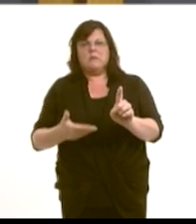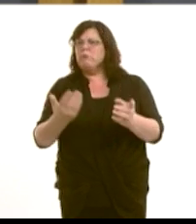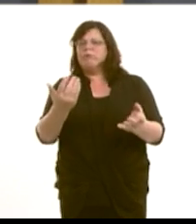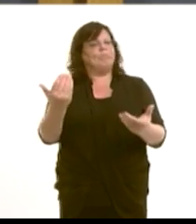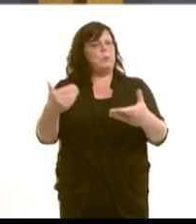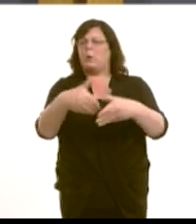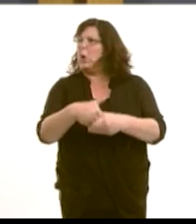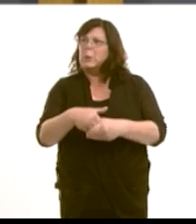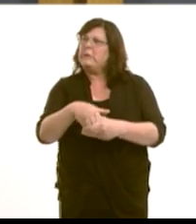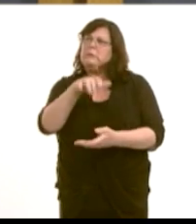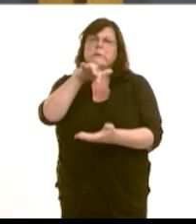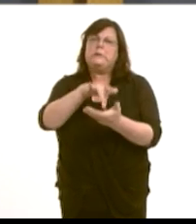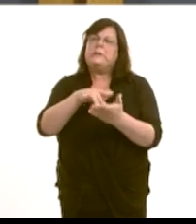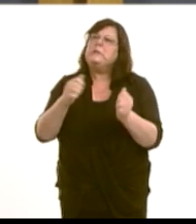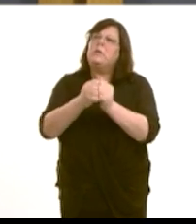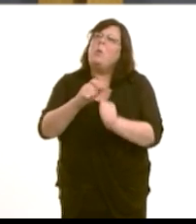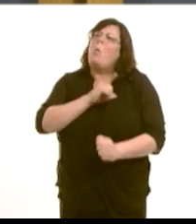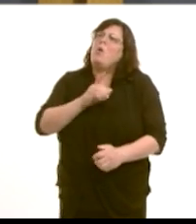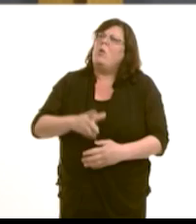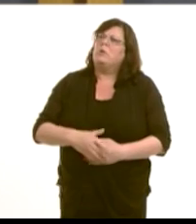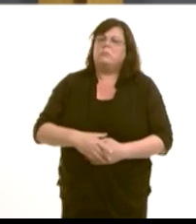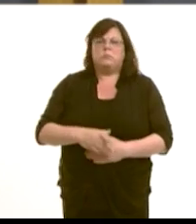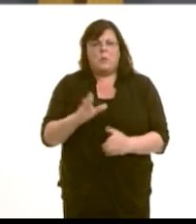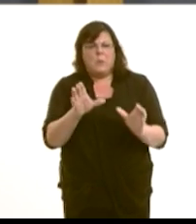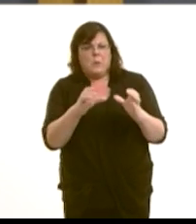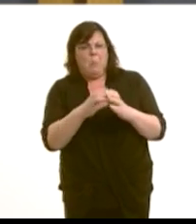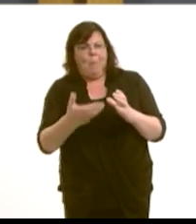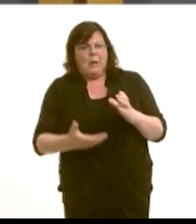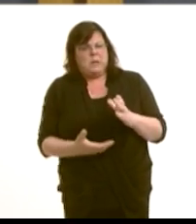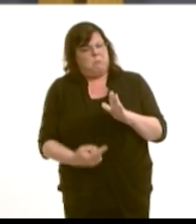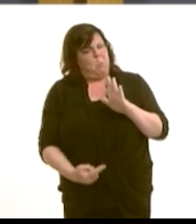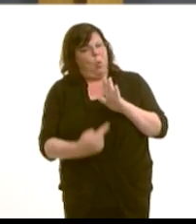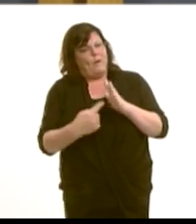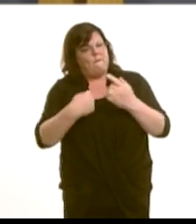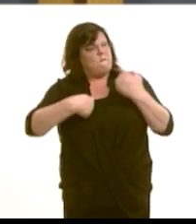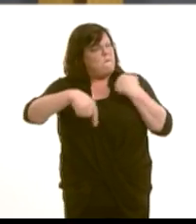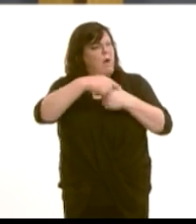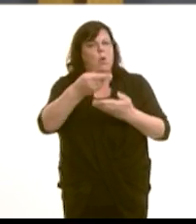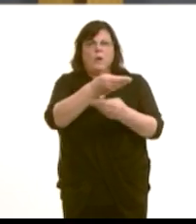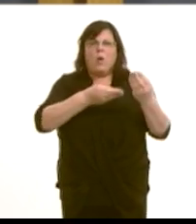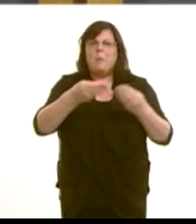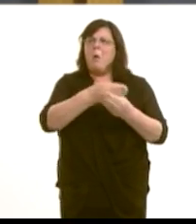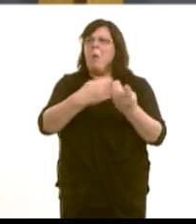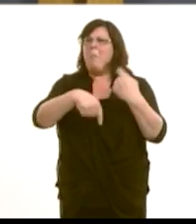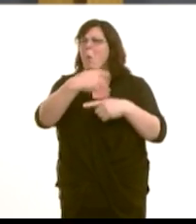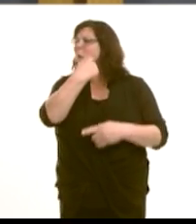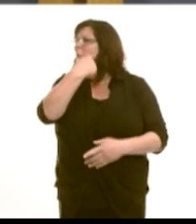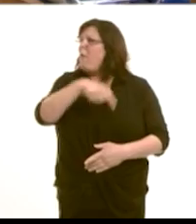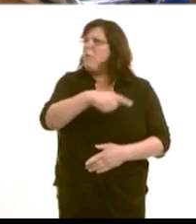in the city deal? Small businesses are the backbone of this economy and yet their voice is hardly heard. Why is that?